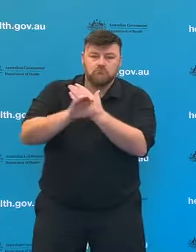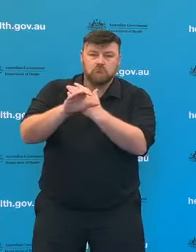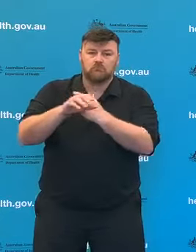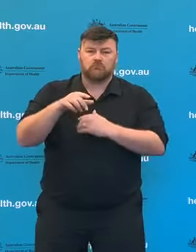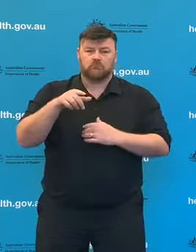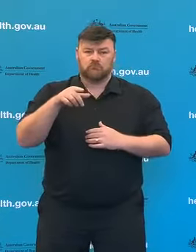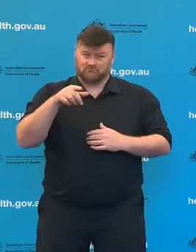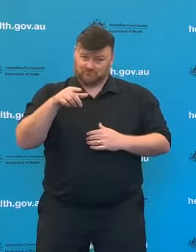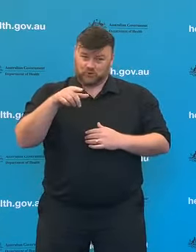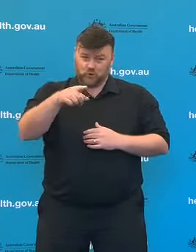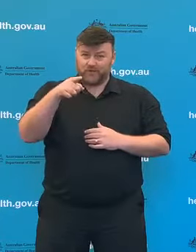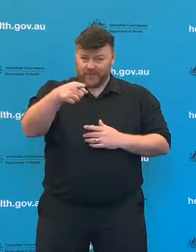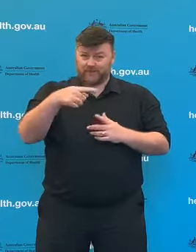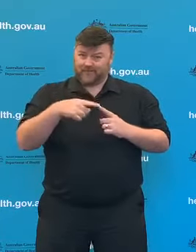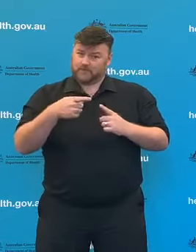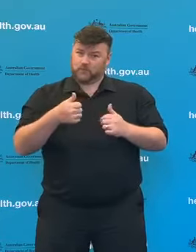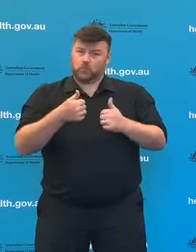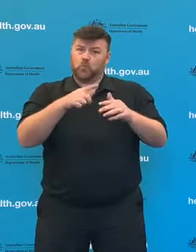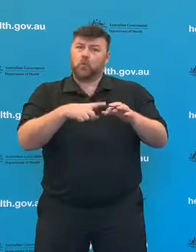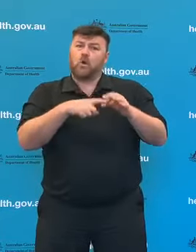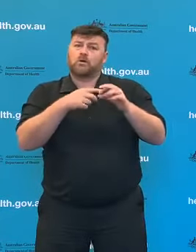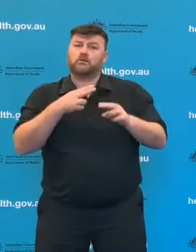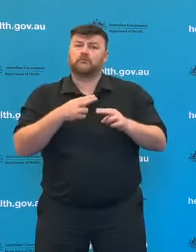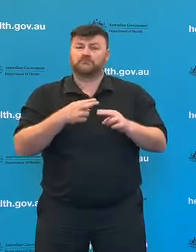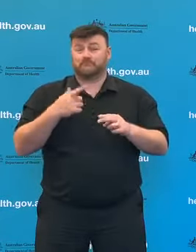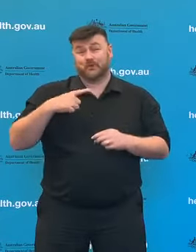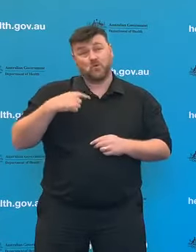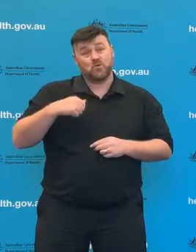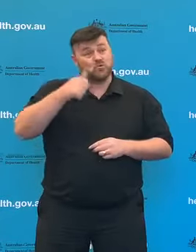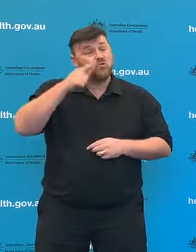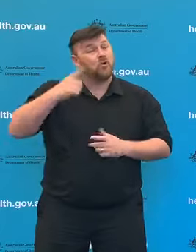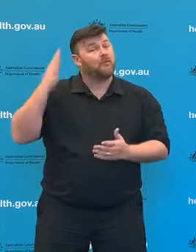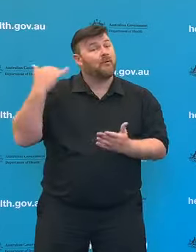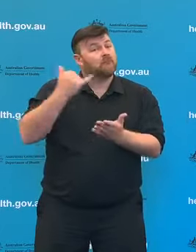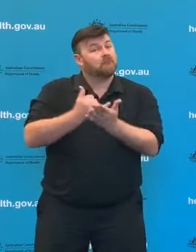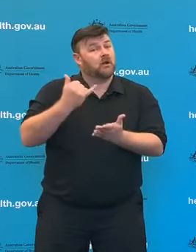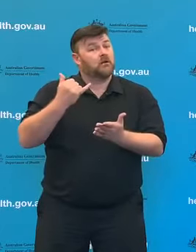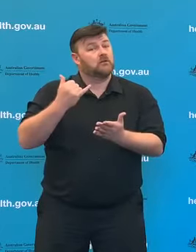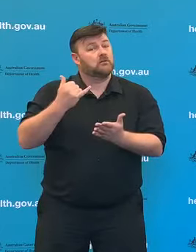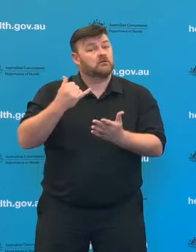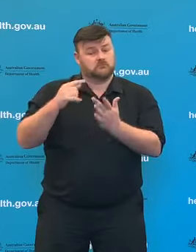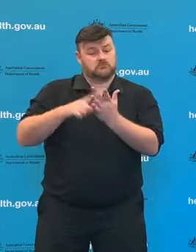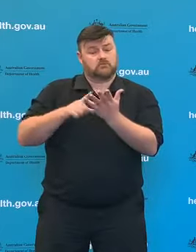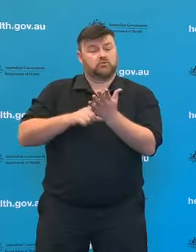were sufficient given the failings that we've seen later in July and August?